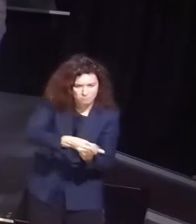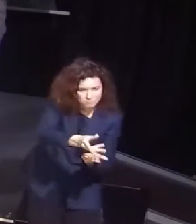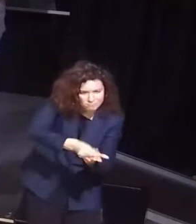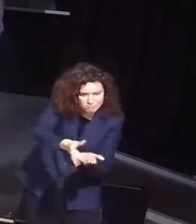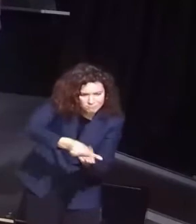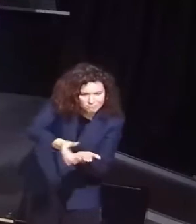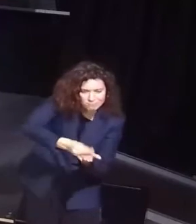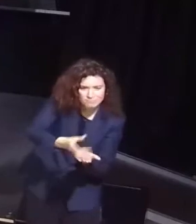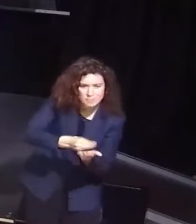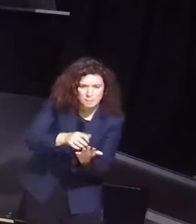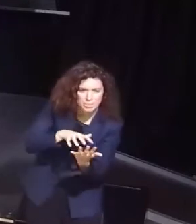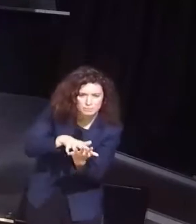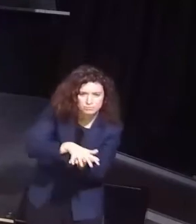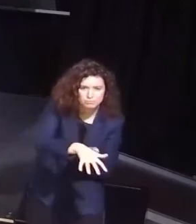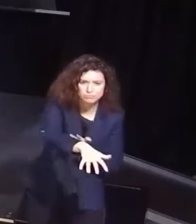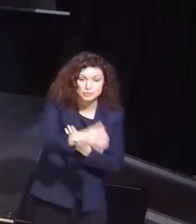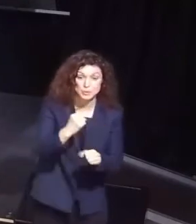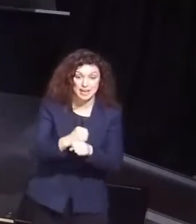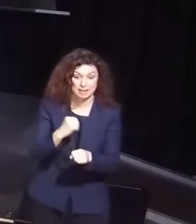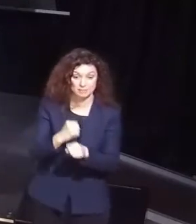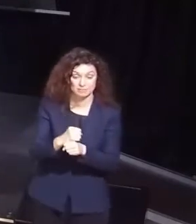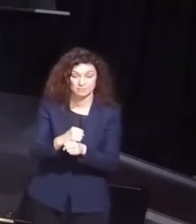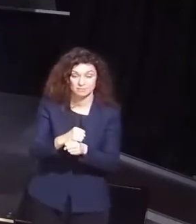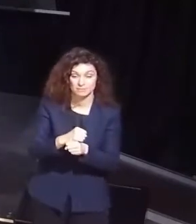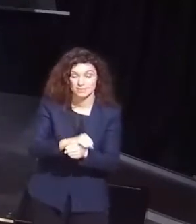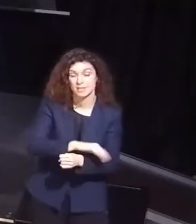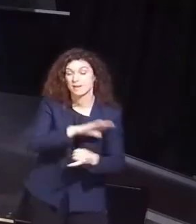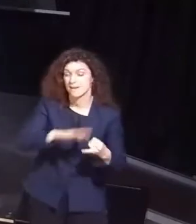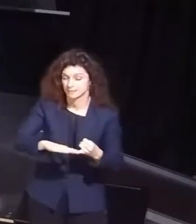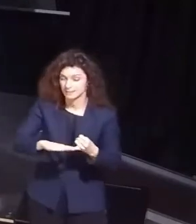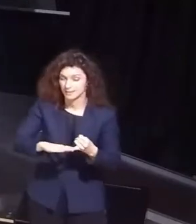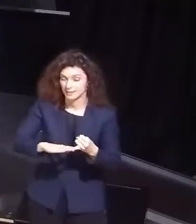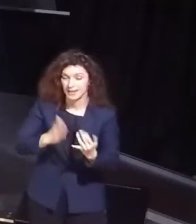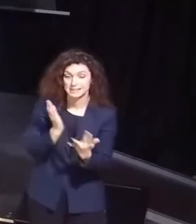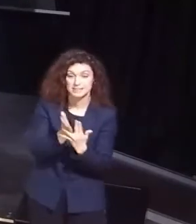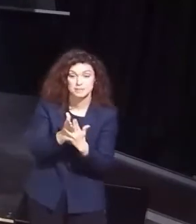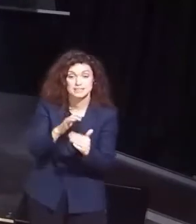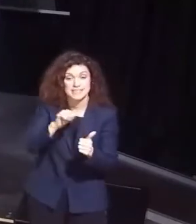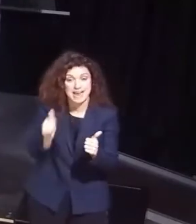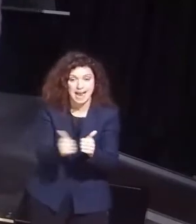And finally, an accessibility ally supports others